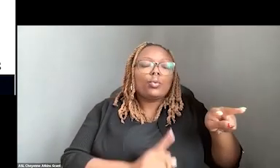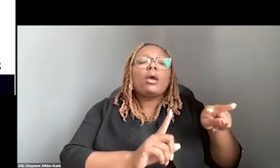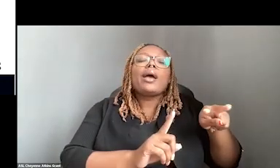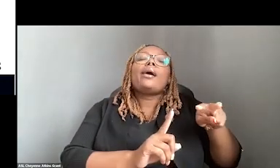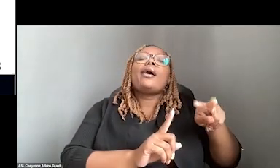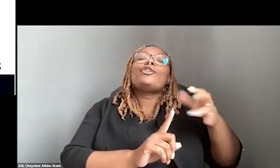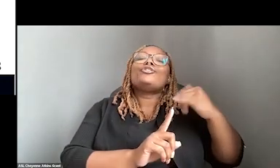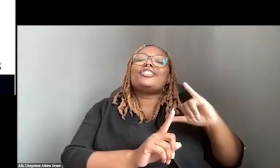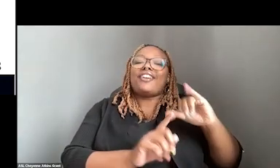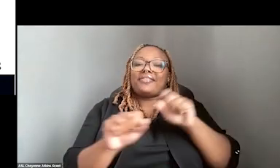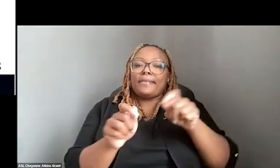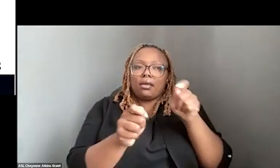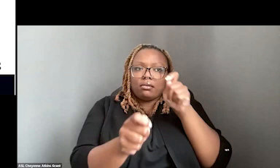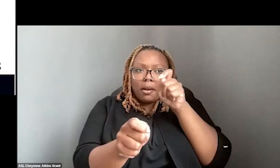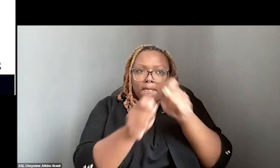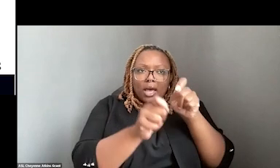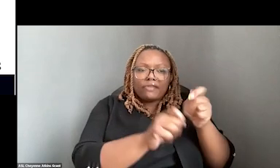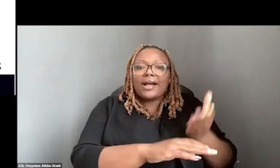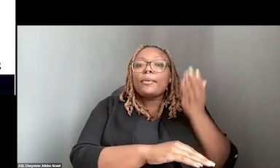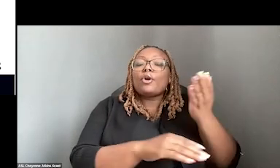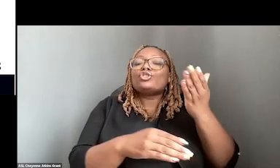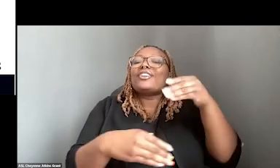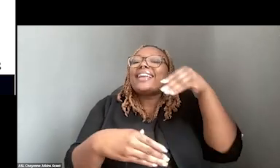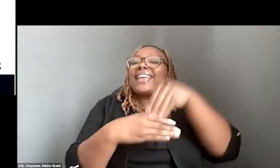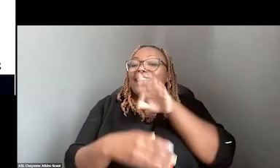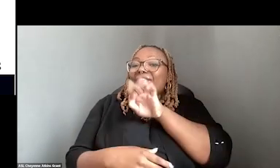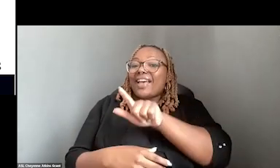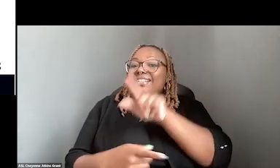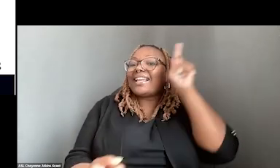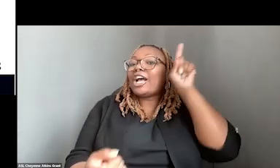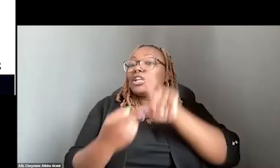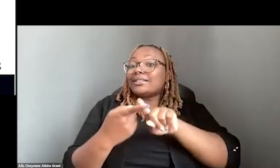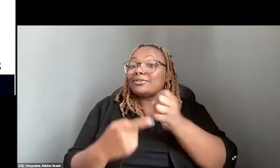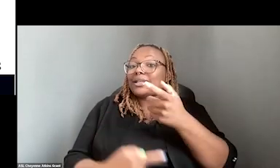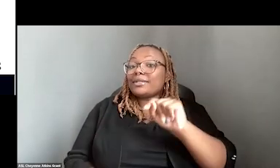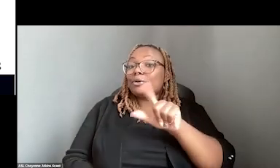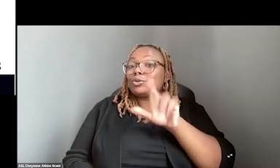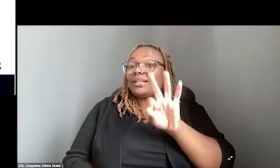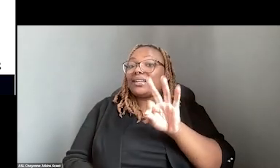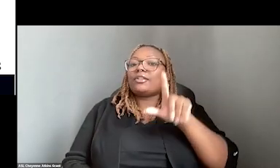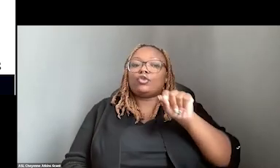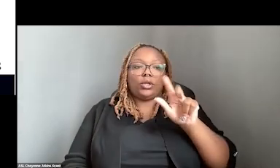to modify that proposal in FastLane up until September 29th of 2023.